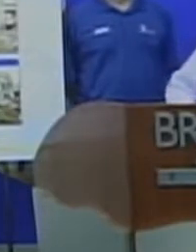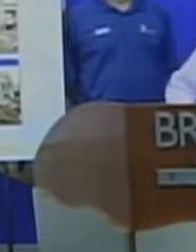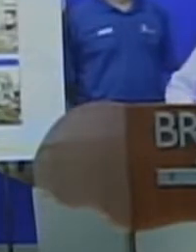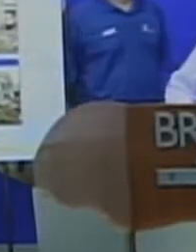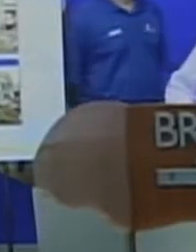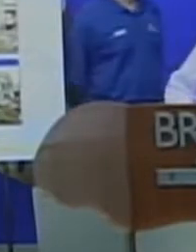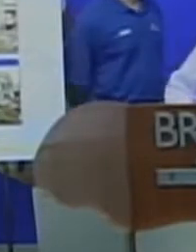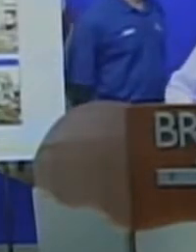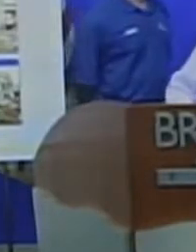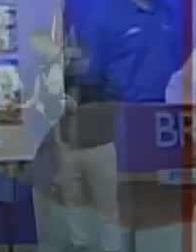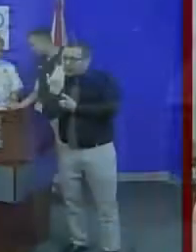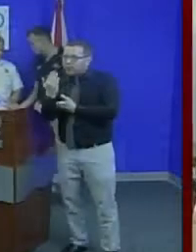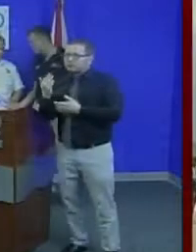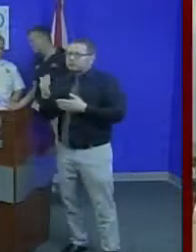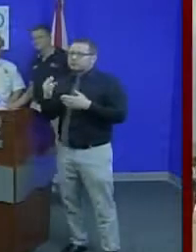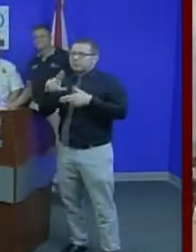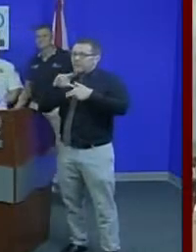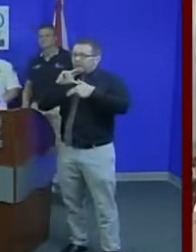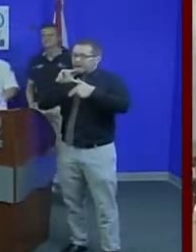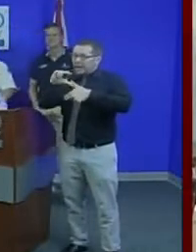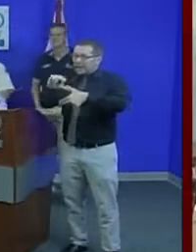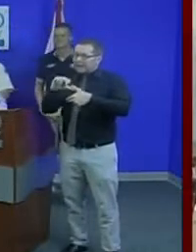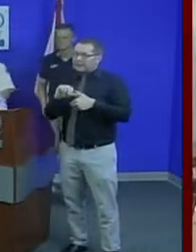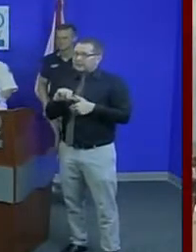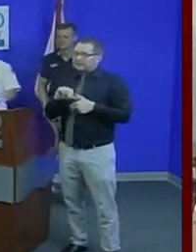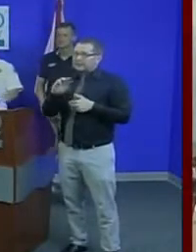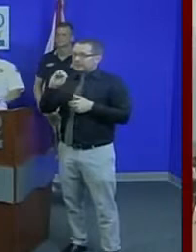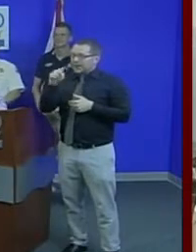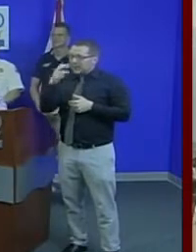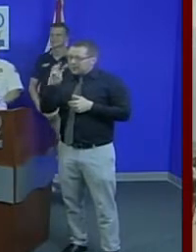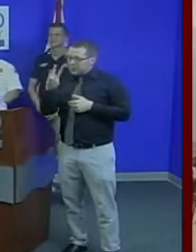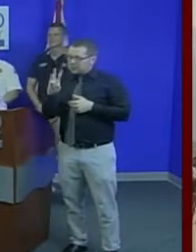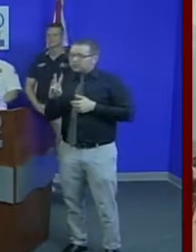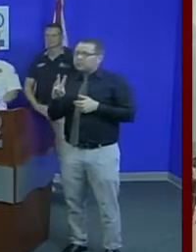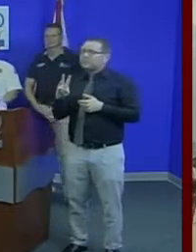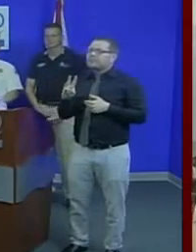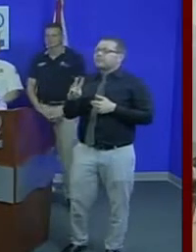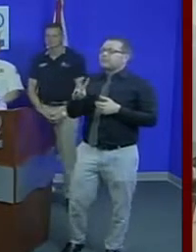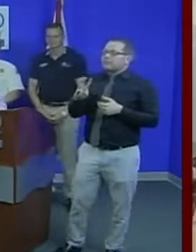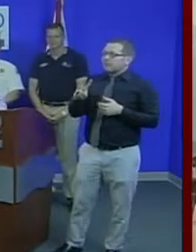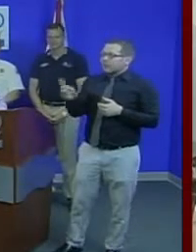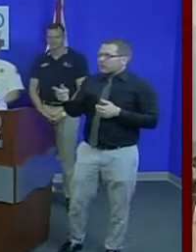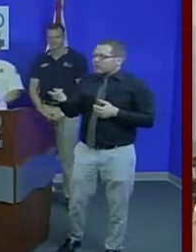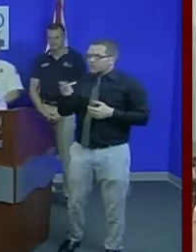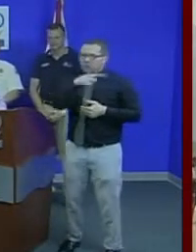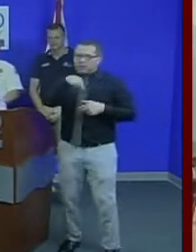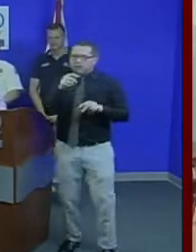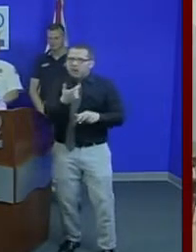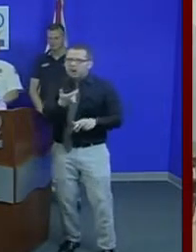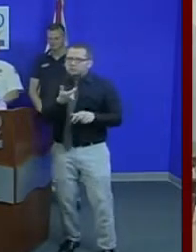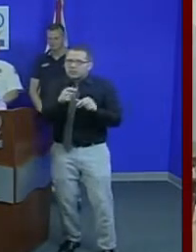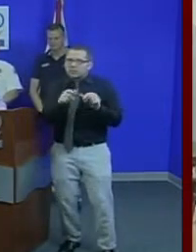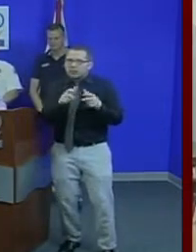BREVARD GOOD MORNING. THANK YOU, MAYOR. HEARTH YOU RPS AS YOU KNOW WE'VE ALL BEEN WATCHING IT ON THE